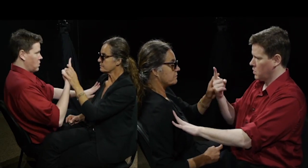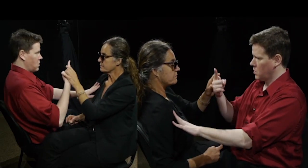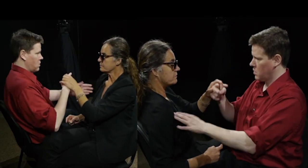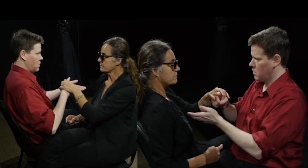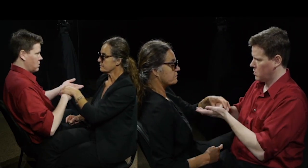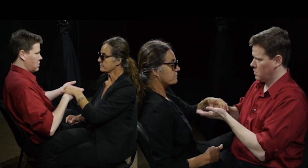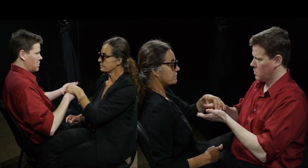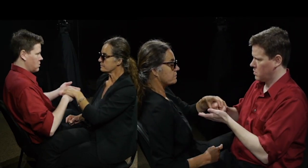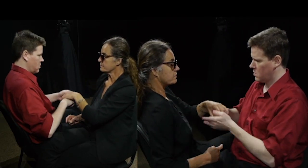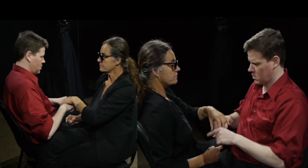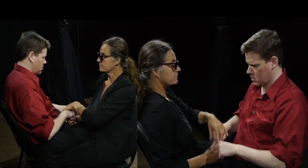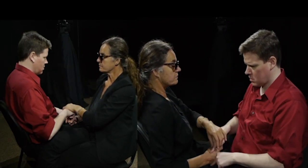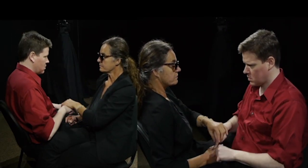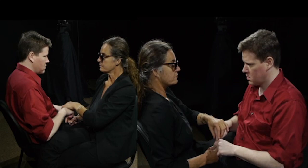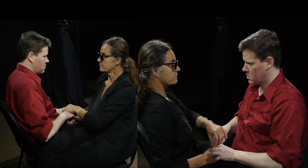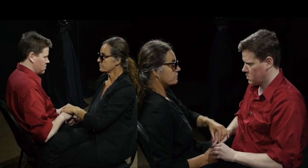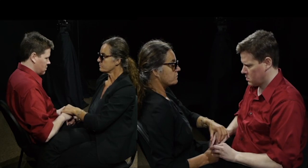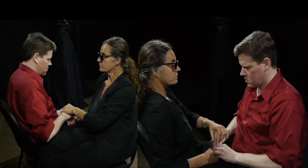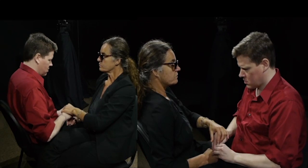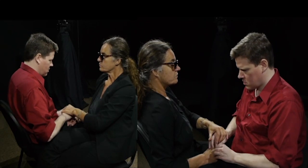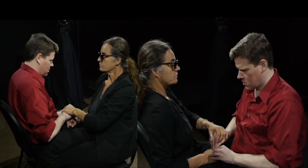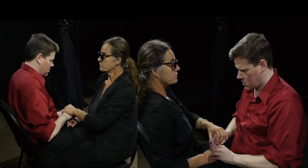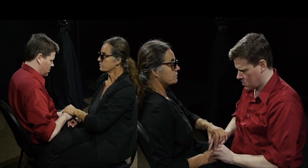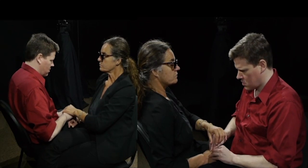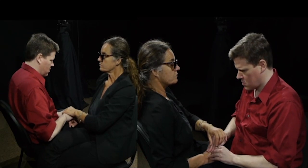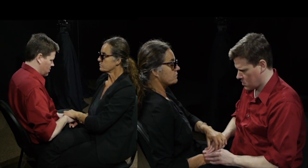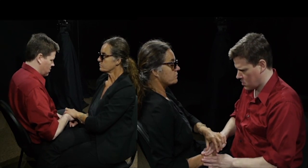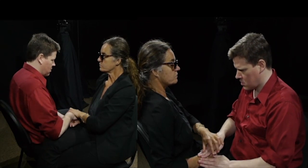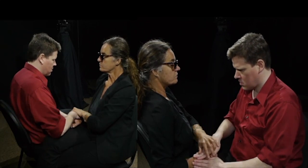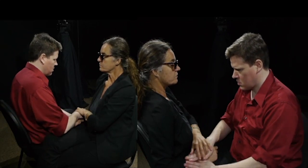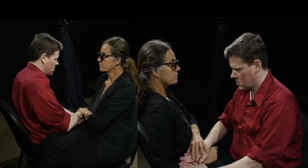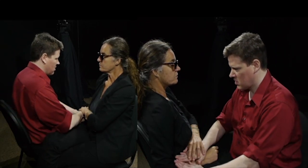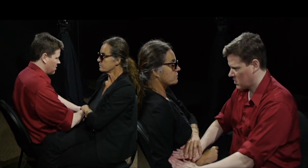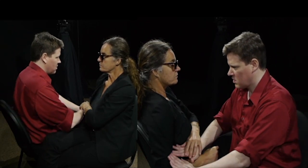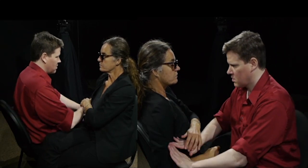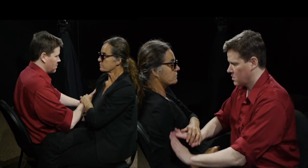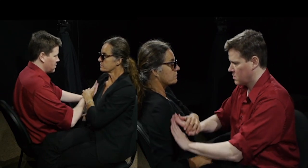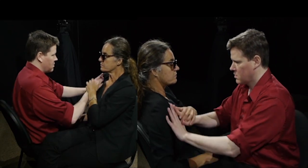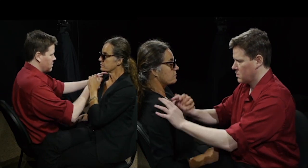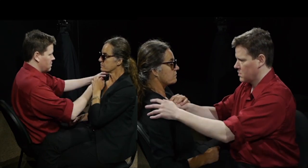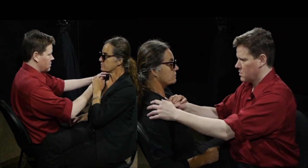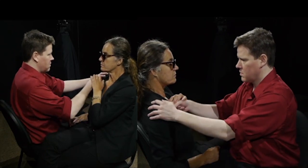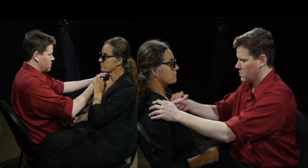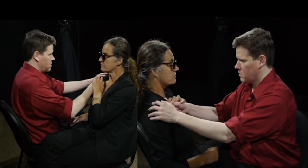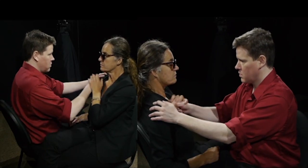But now we have this research. Perhaps it can help make a difference. Our findings have identified the particular ways